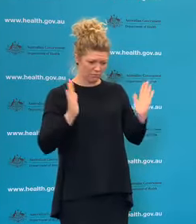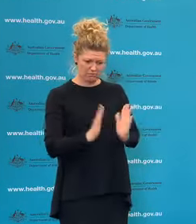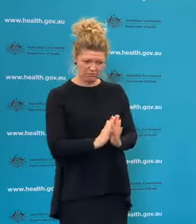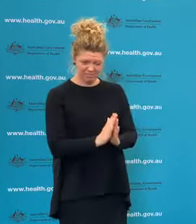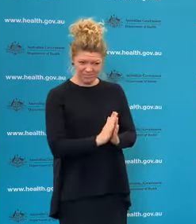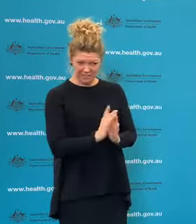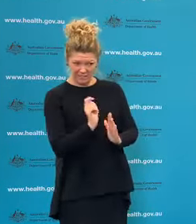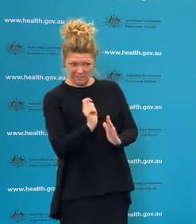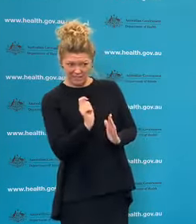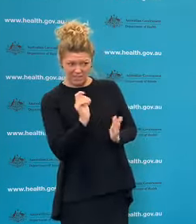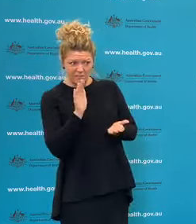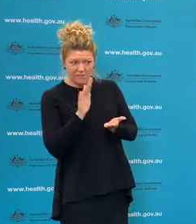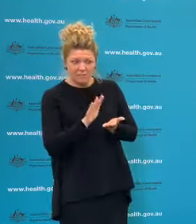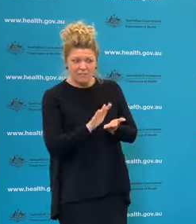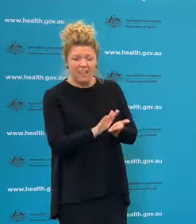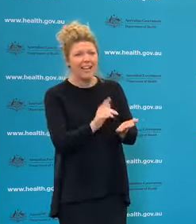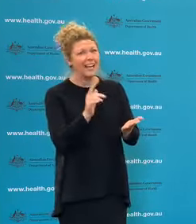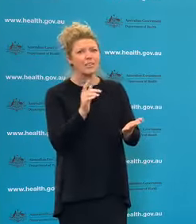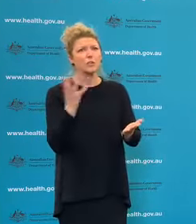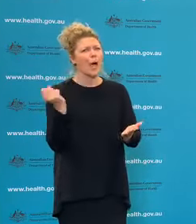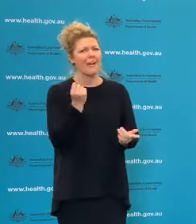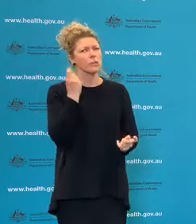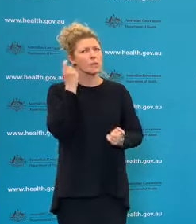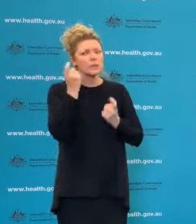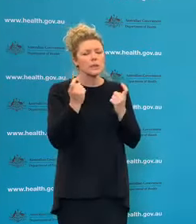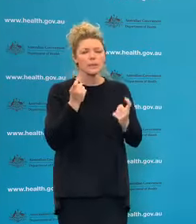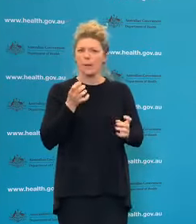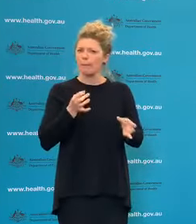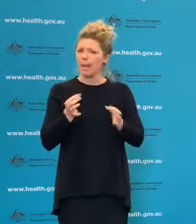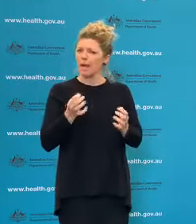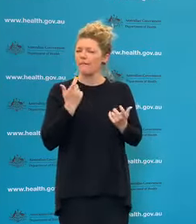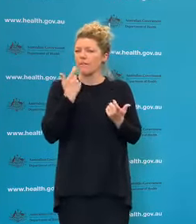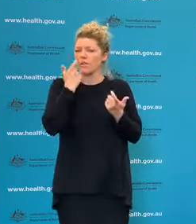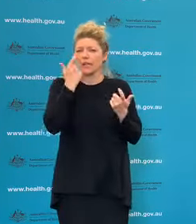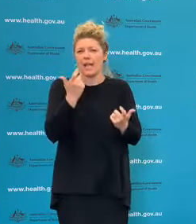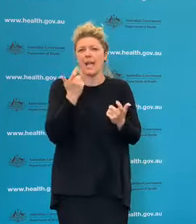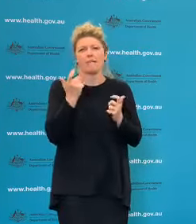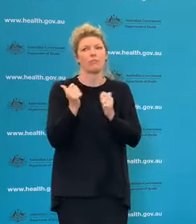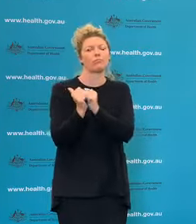will be really considered and will be done in collaboration with New Zealand.